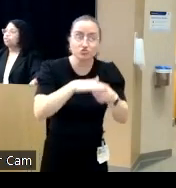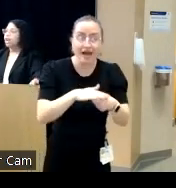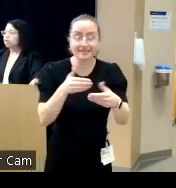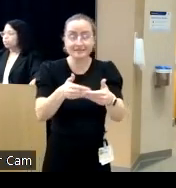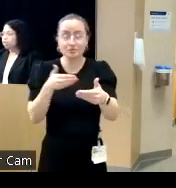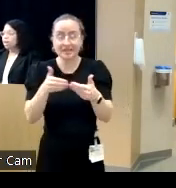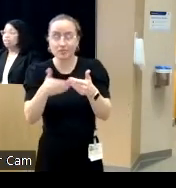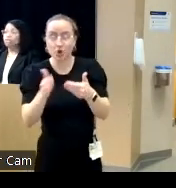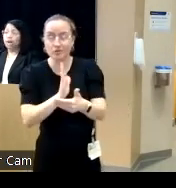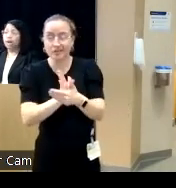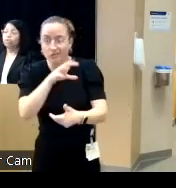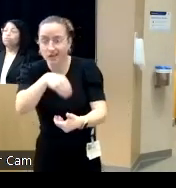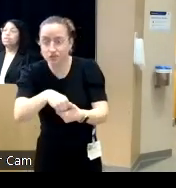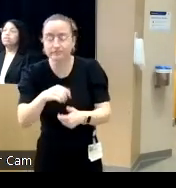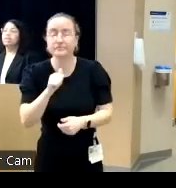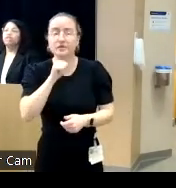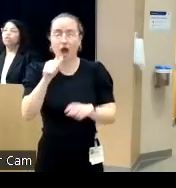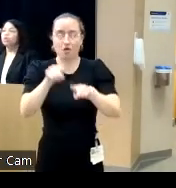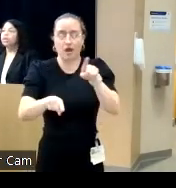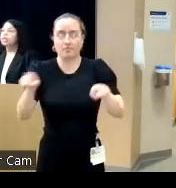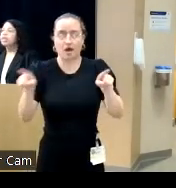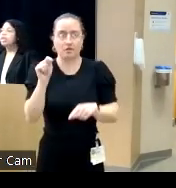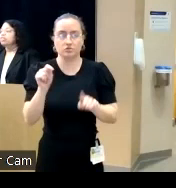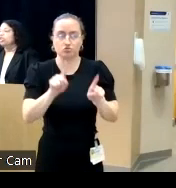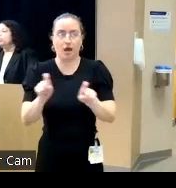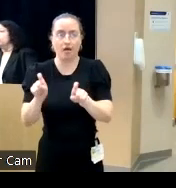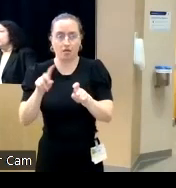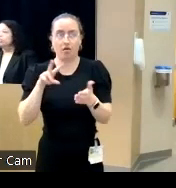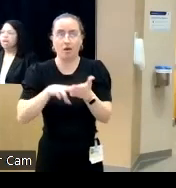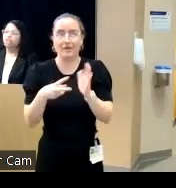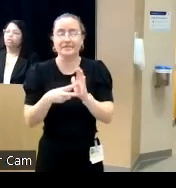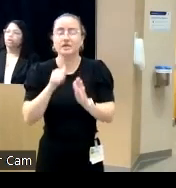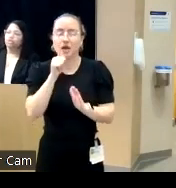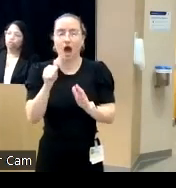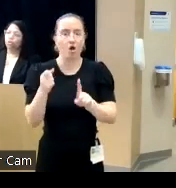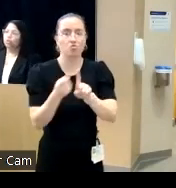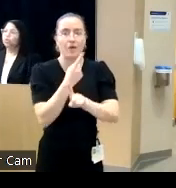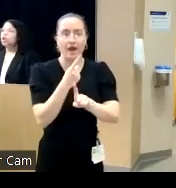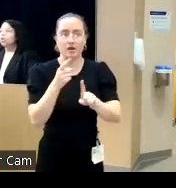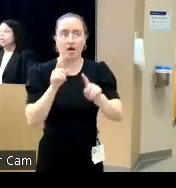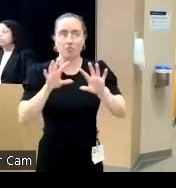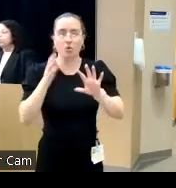it's a non-randomized trial which means that no one is going to be randomized to a control or an